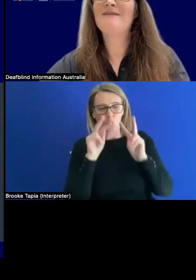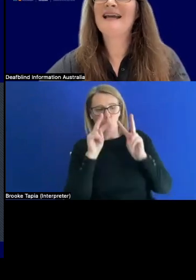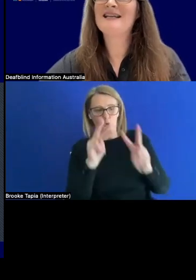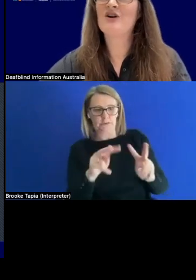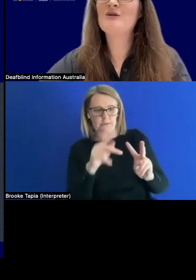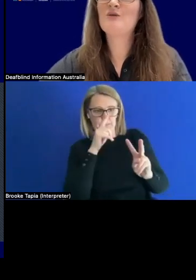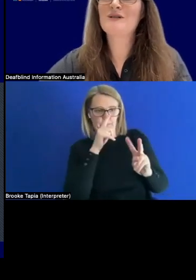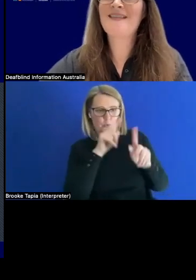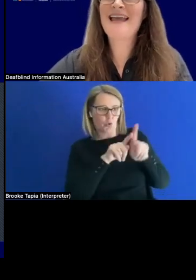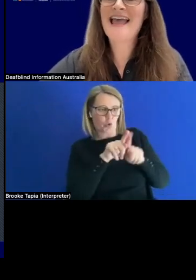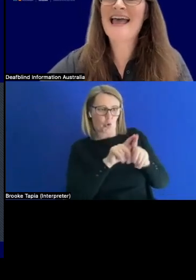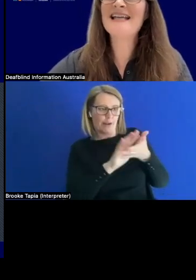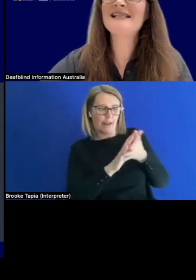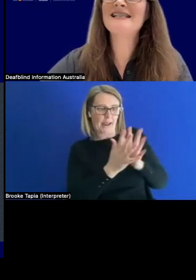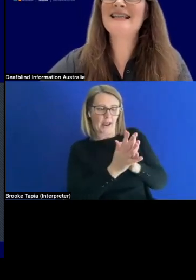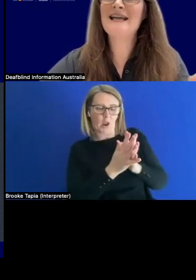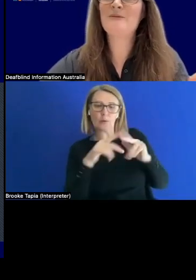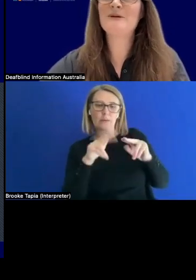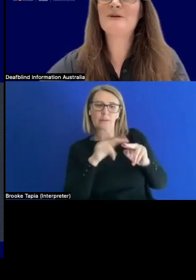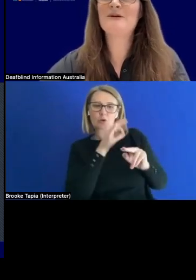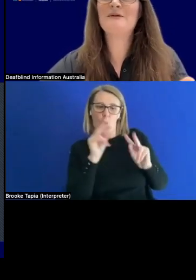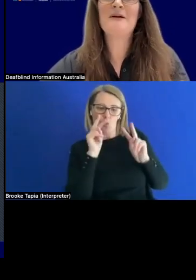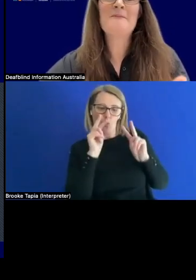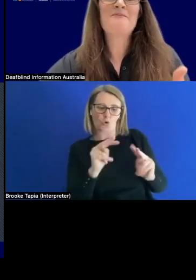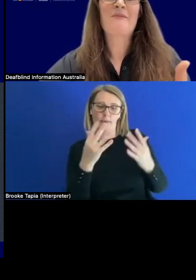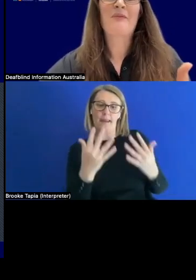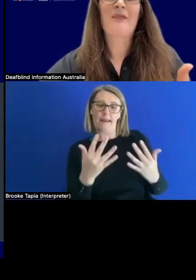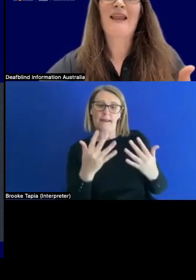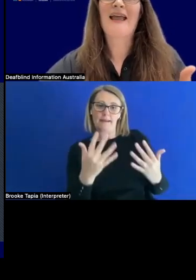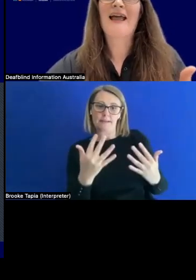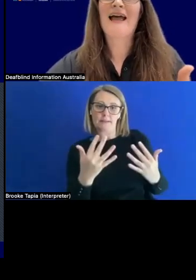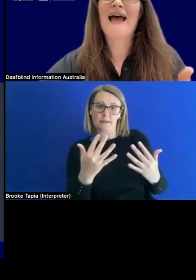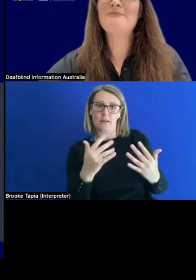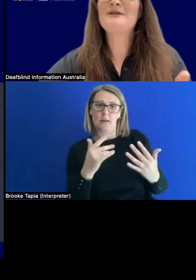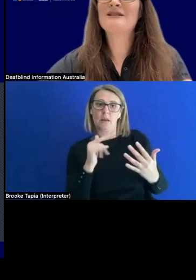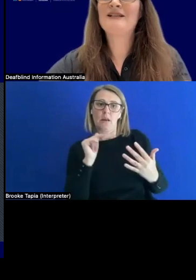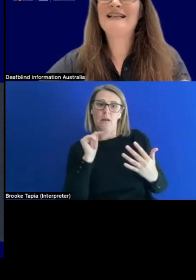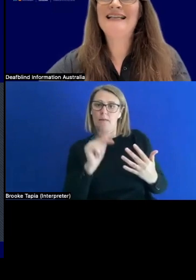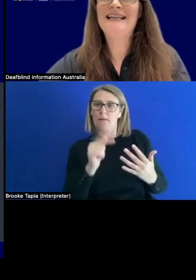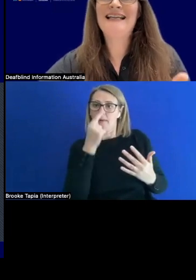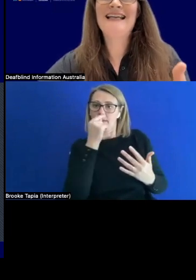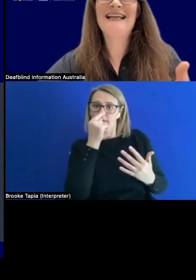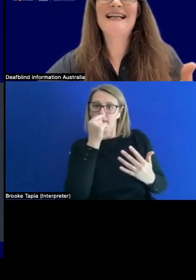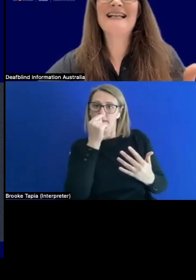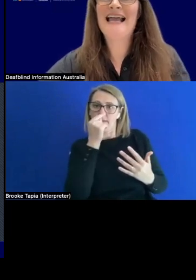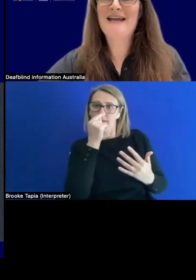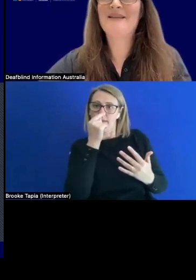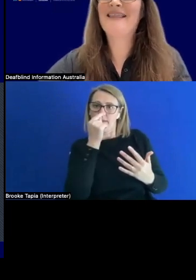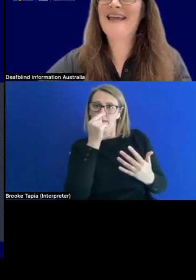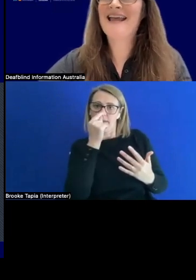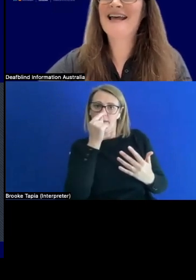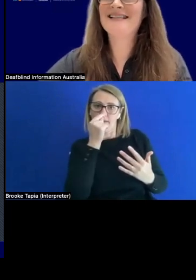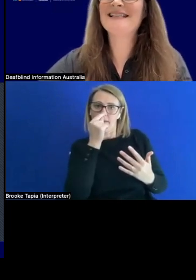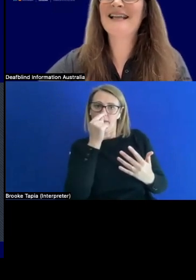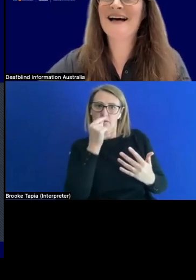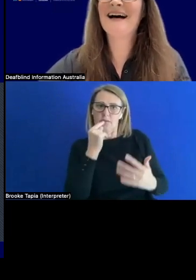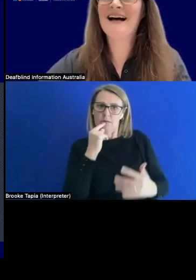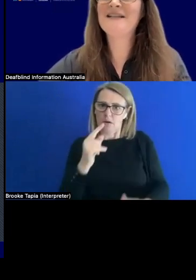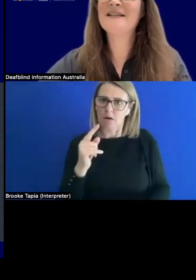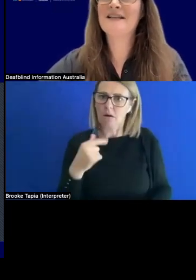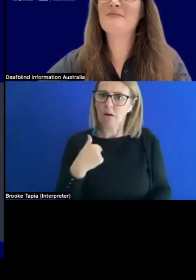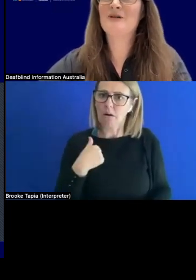if they don’t watch their hands, they will absolutely claim that their hands are under the